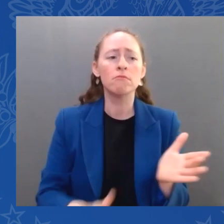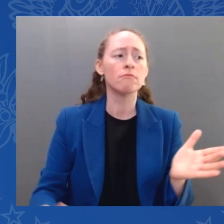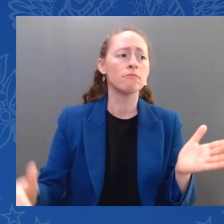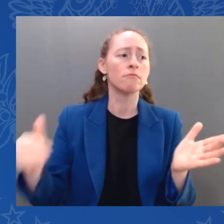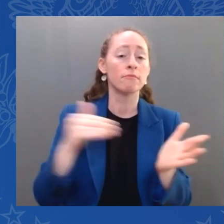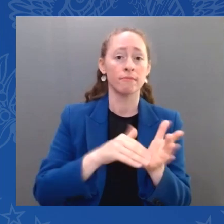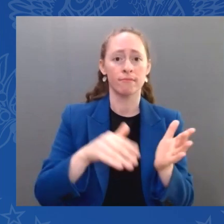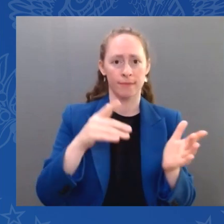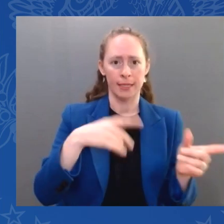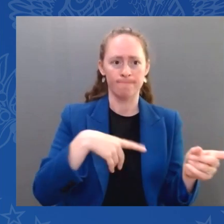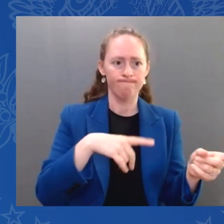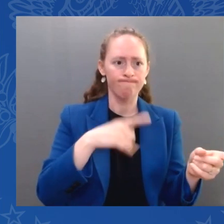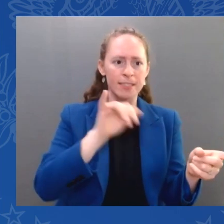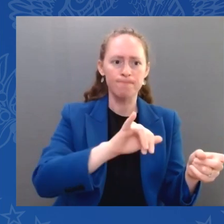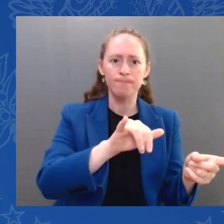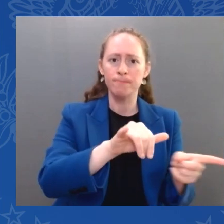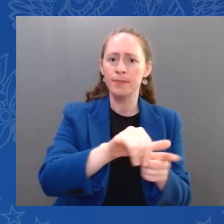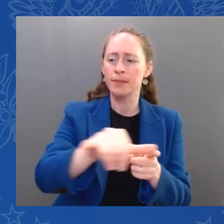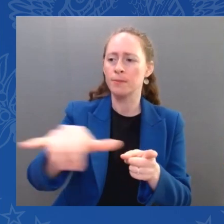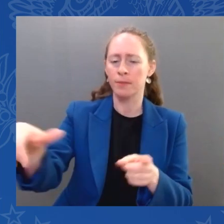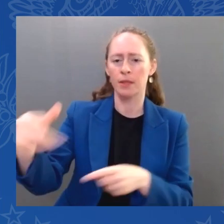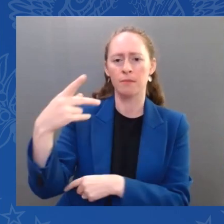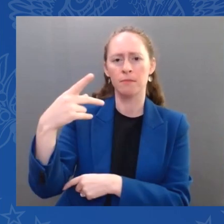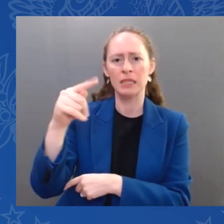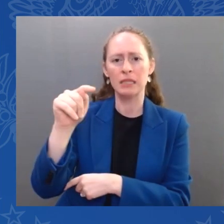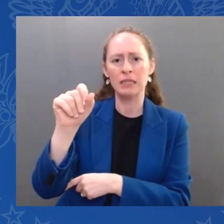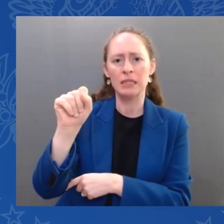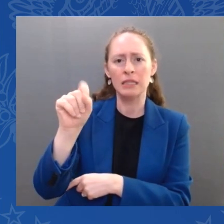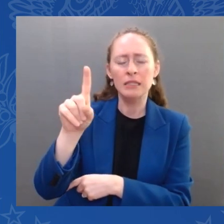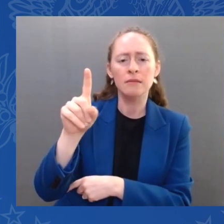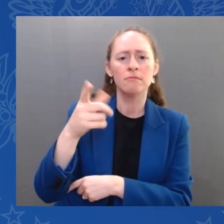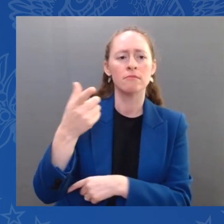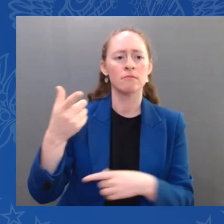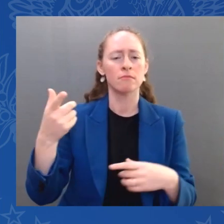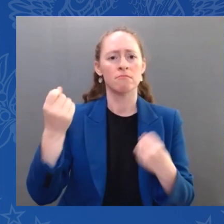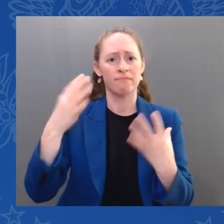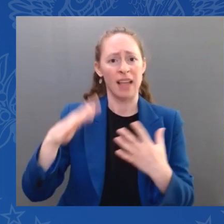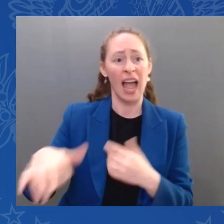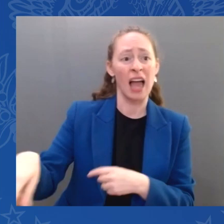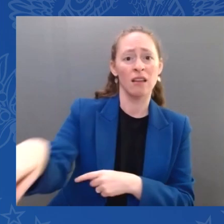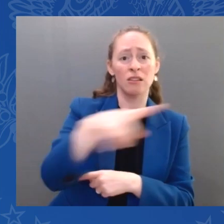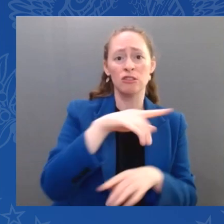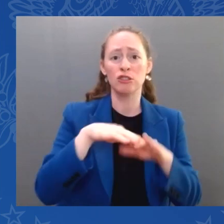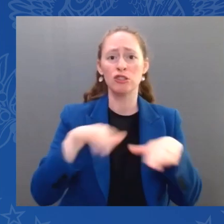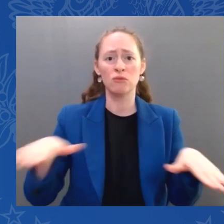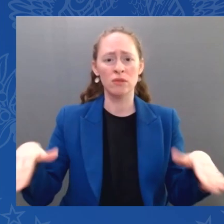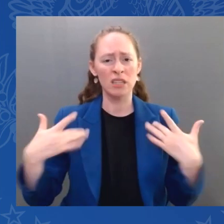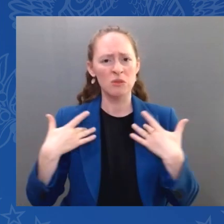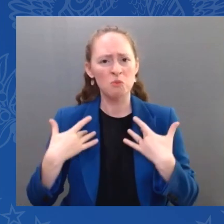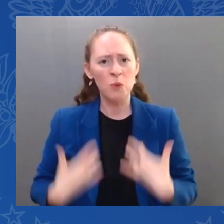that no one is coming for them and that they are safe knowing and that they are safe. But how do I see that,